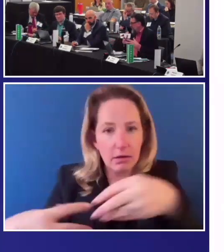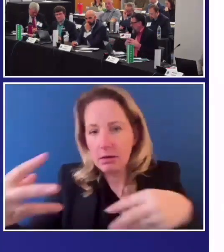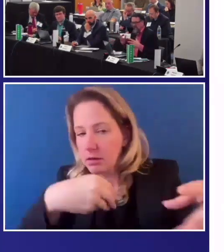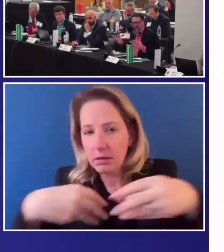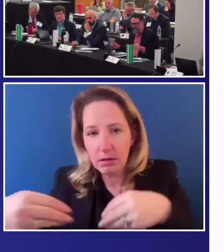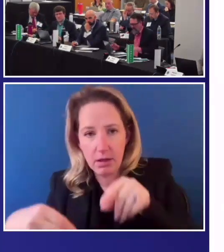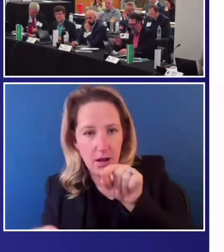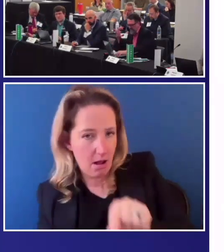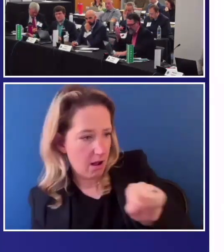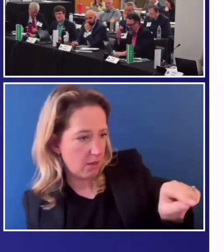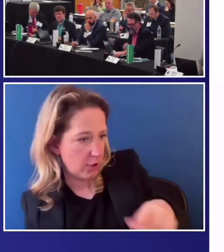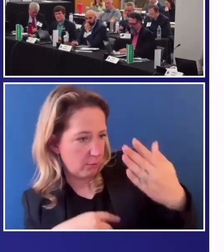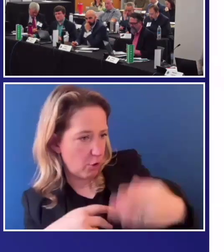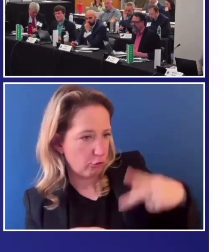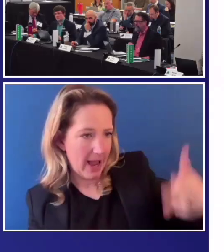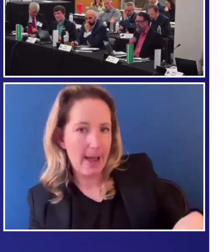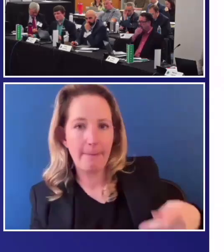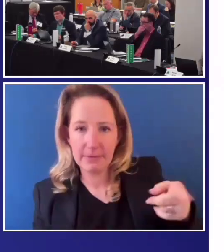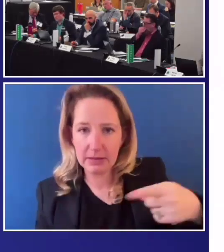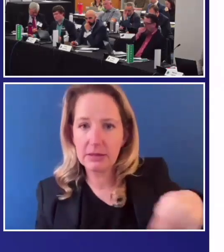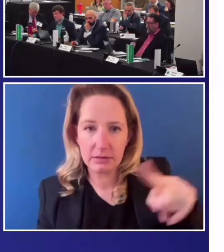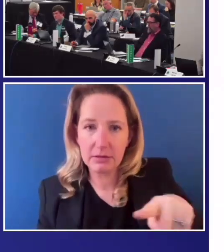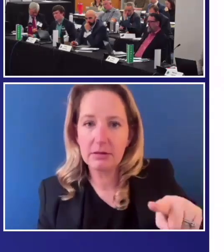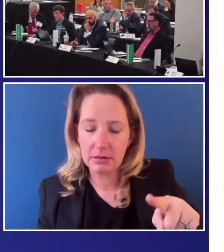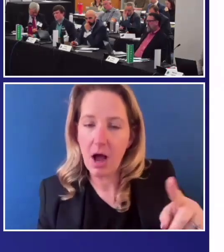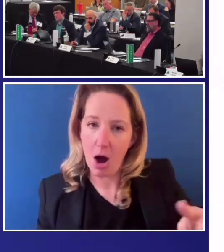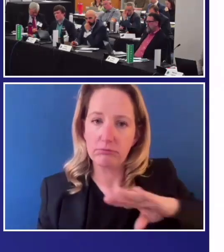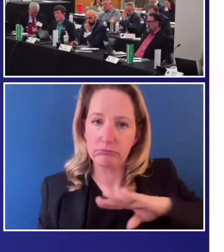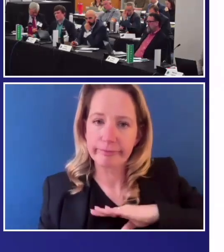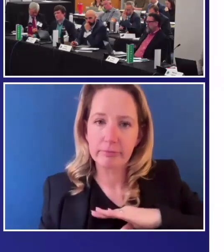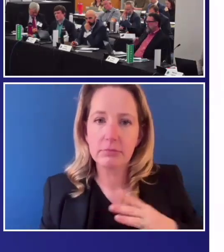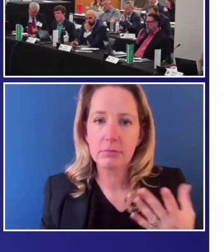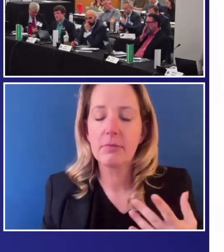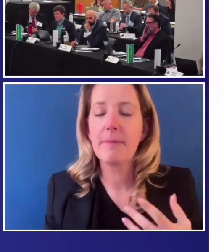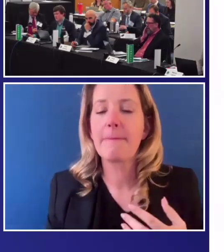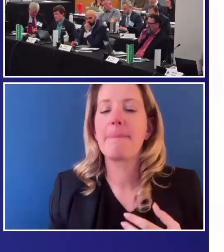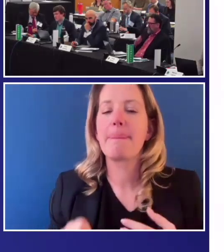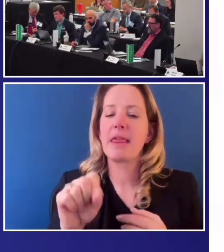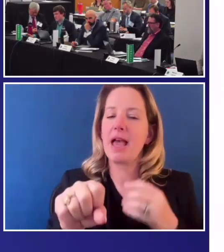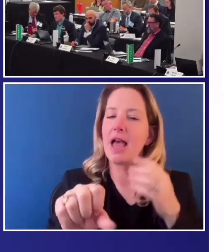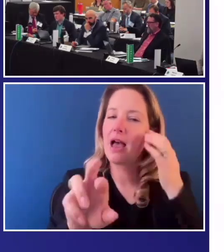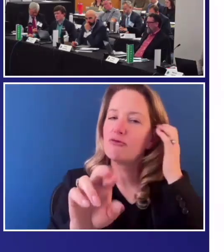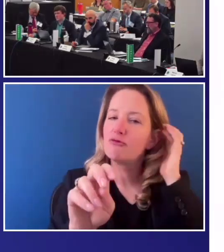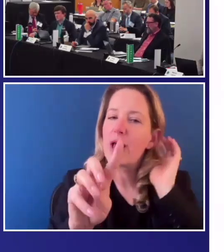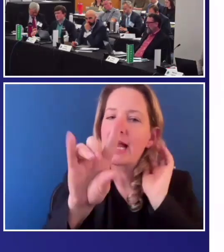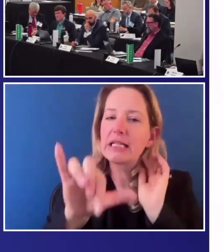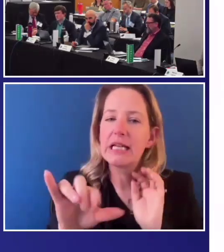Tamar, did you want to add something to this? Yeah, sure. Randy actually did a great job explaining a point that I was going to make